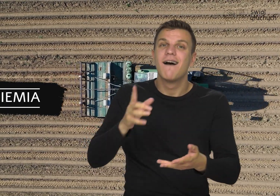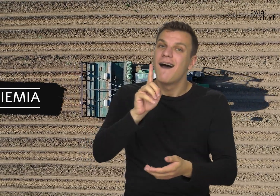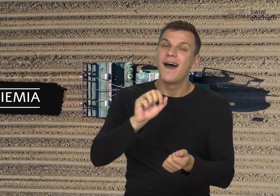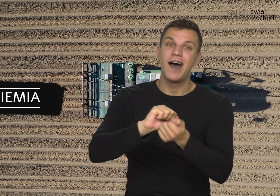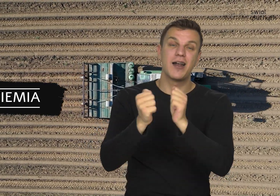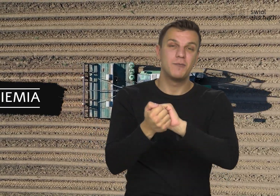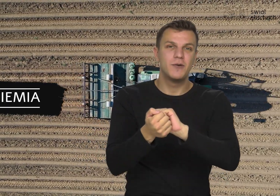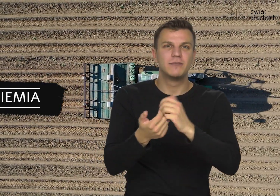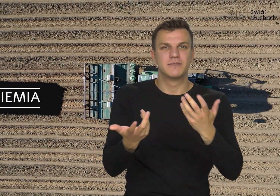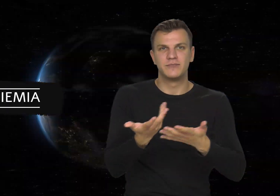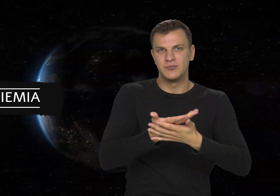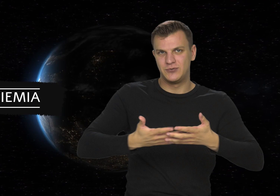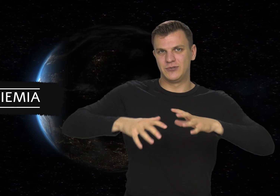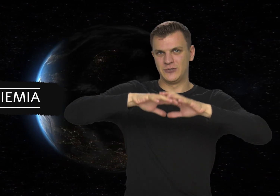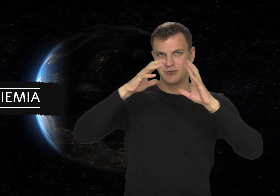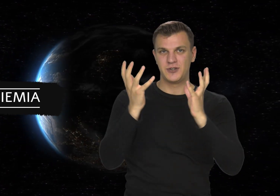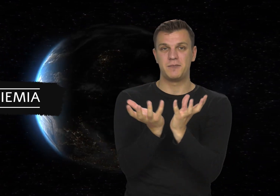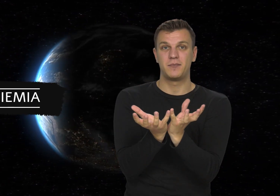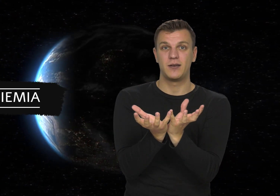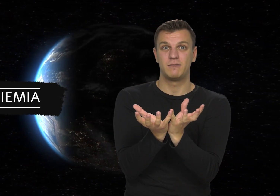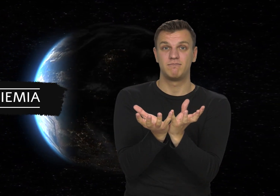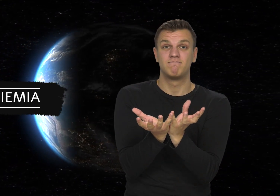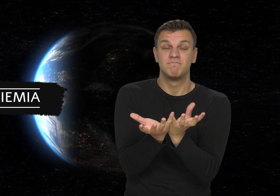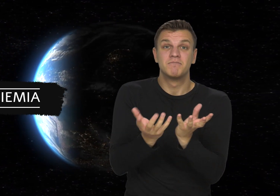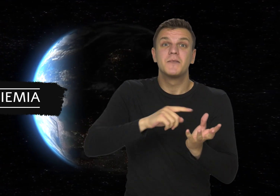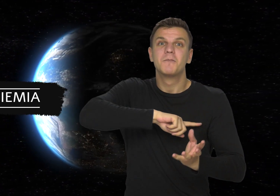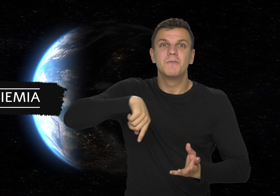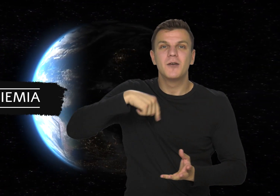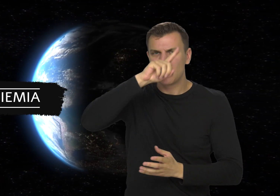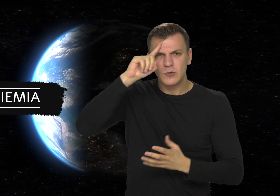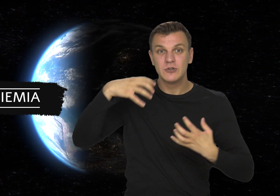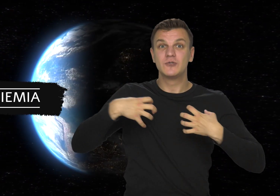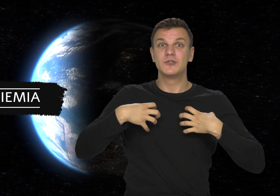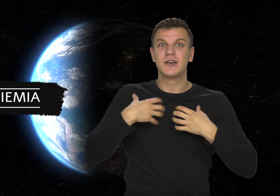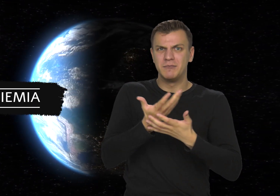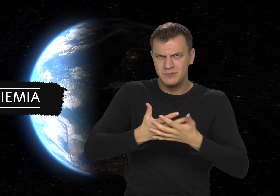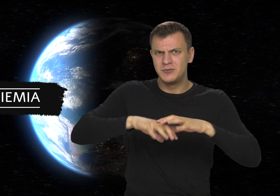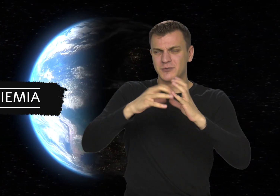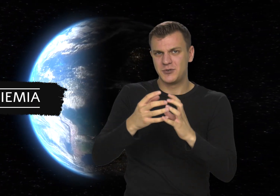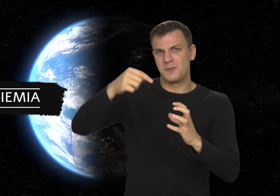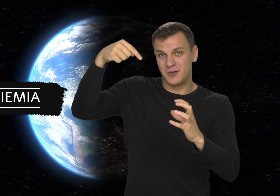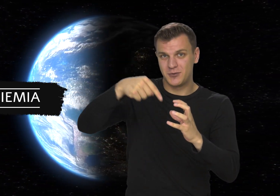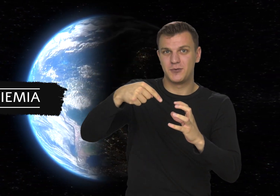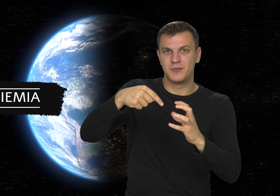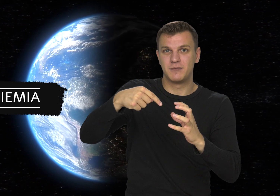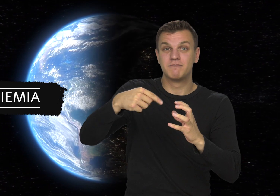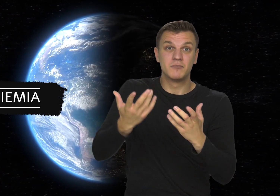But there’s also the sign EARTH PLANET, which refers to the planet Earth where we live.